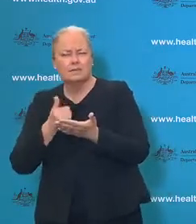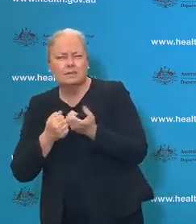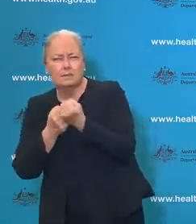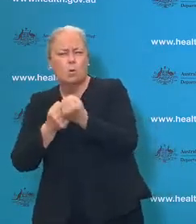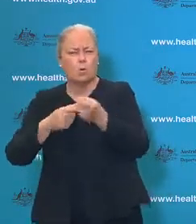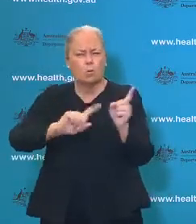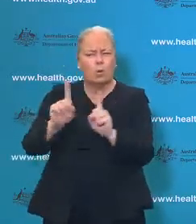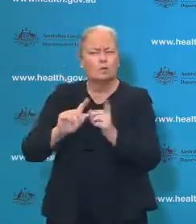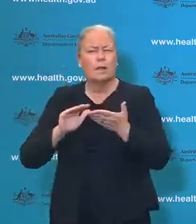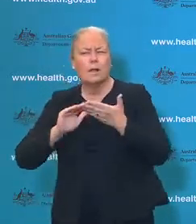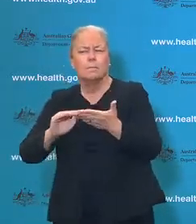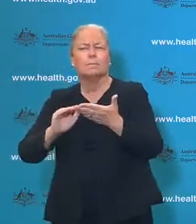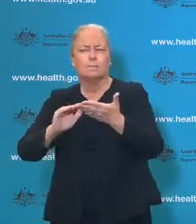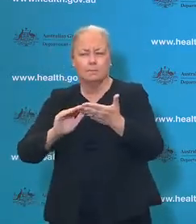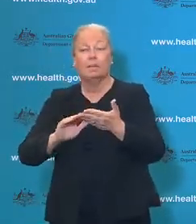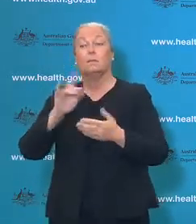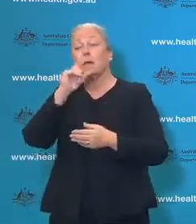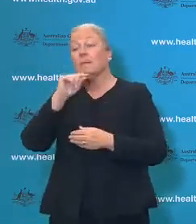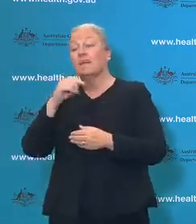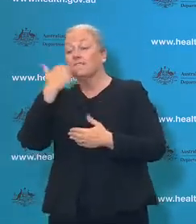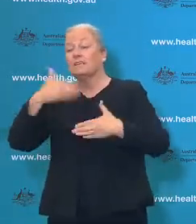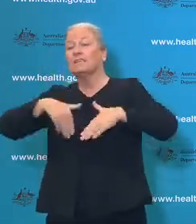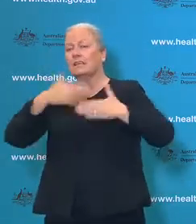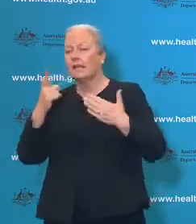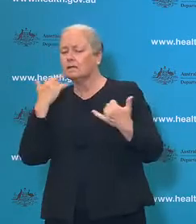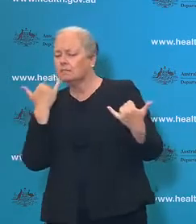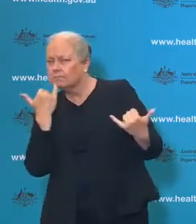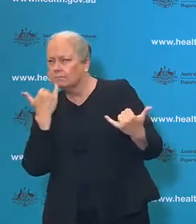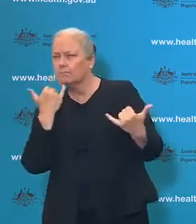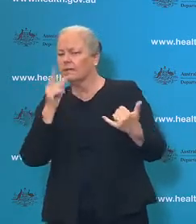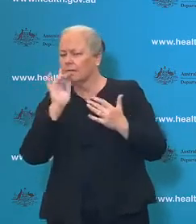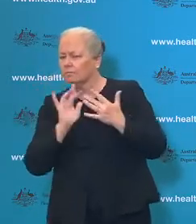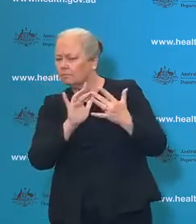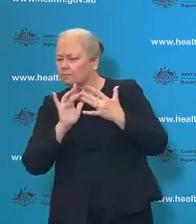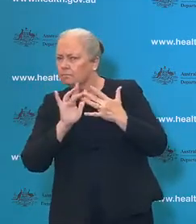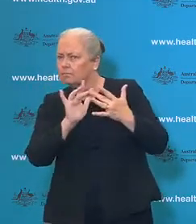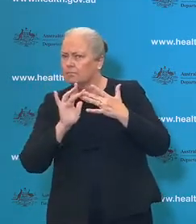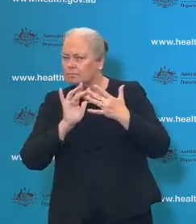using telehealth to ensure your symptoms are stable and not getting more serious.